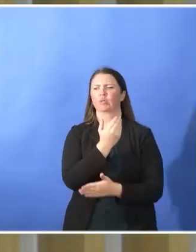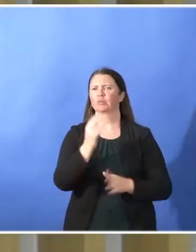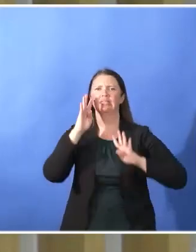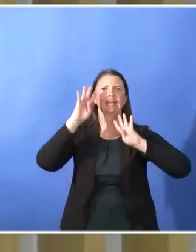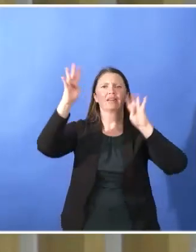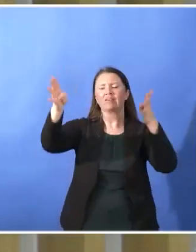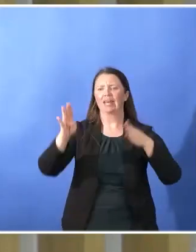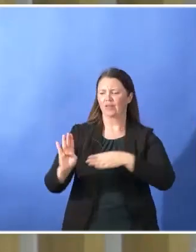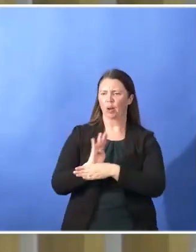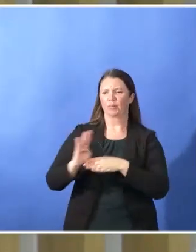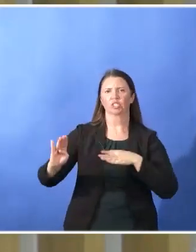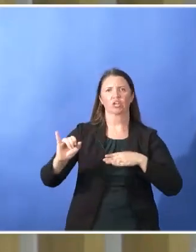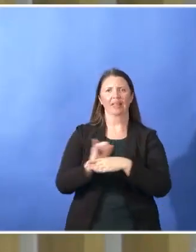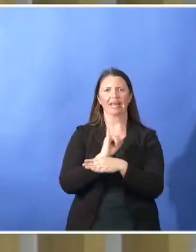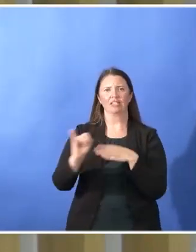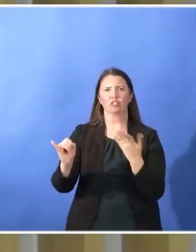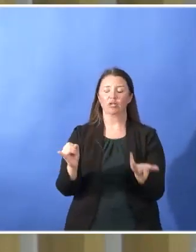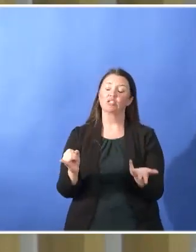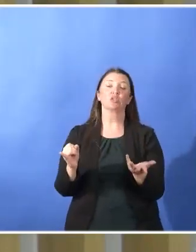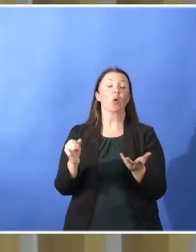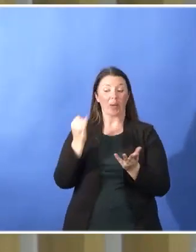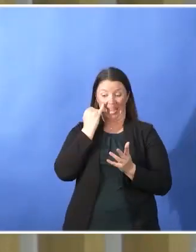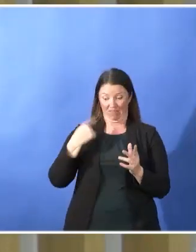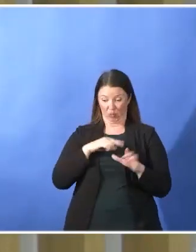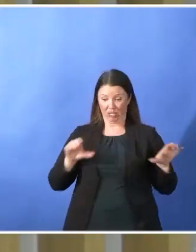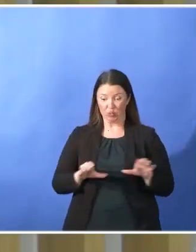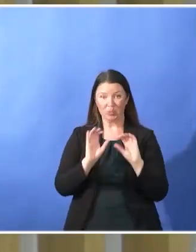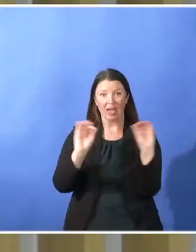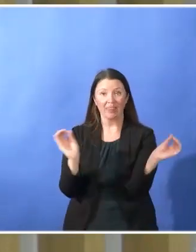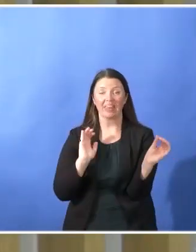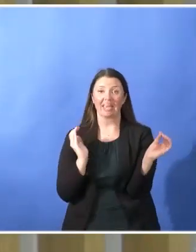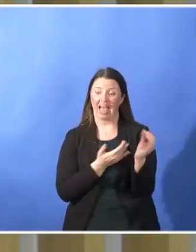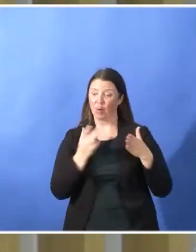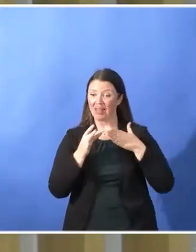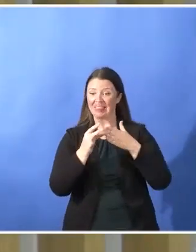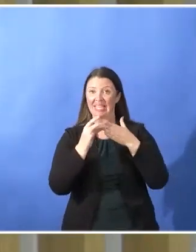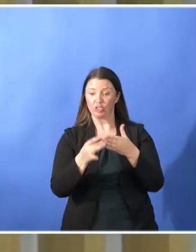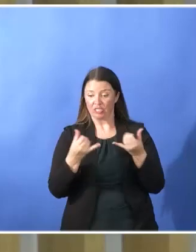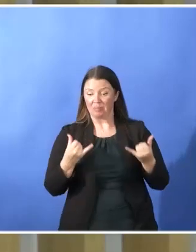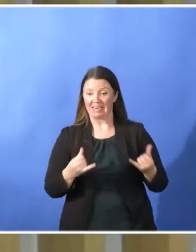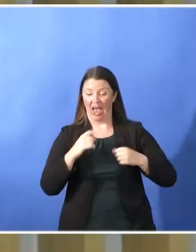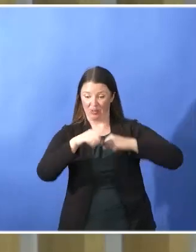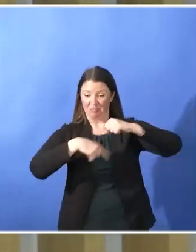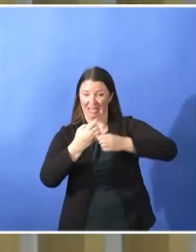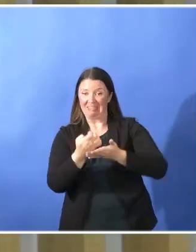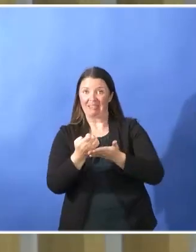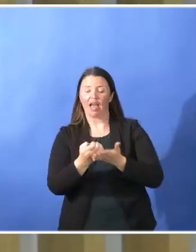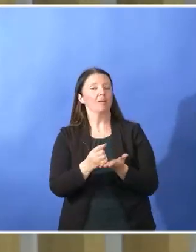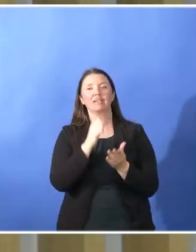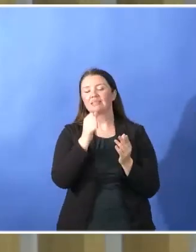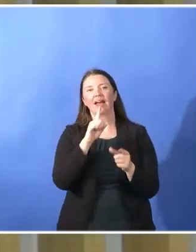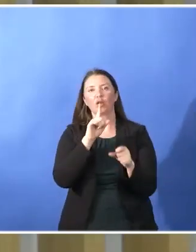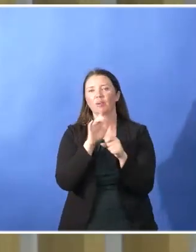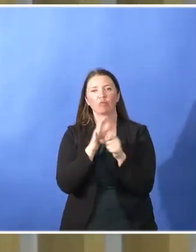SPACE ECONOMY IS NOT PROMISED FOREVER, AND STRONG RULES CAN BE WINNOWED THROUGH MULTI-CONSENSUS BODIES, AND IT